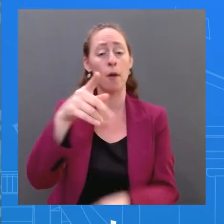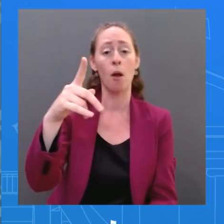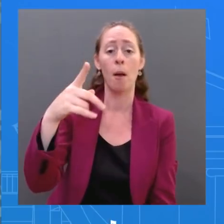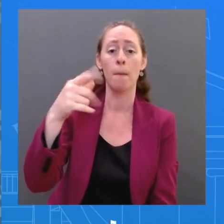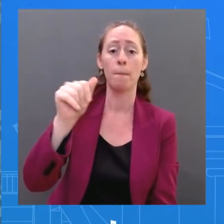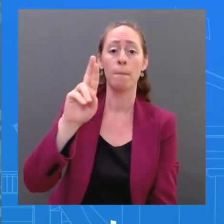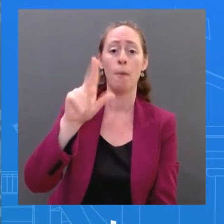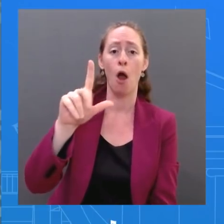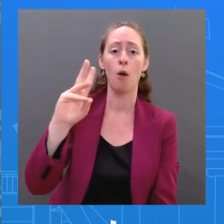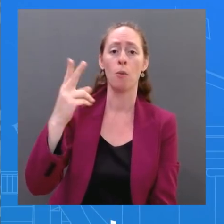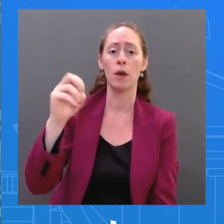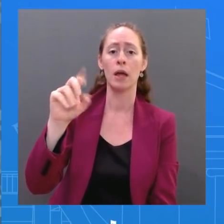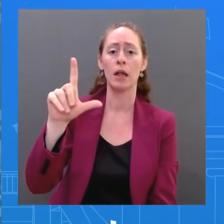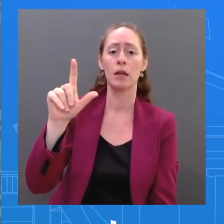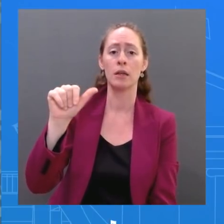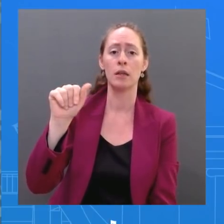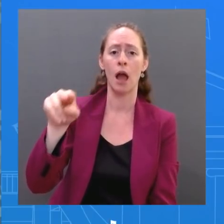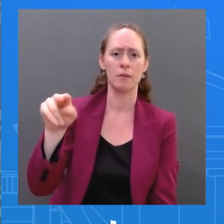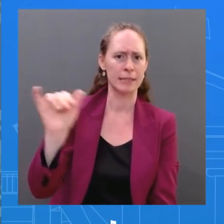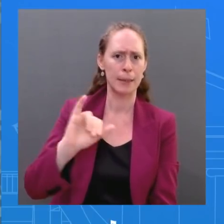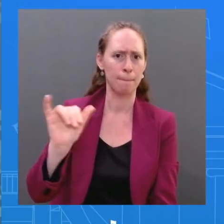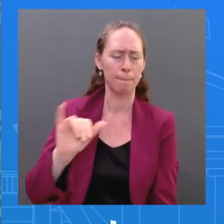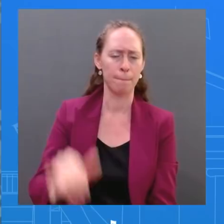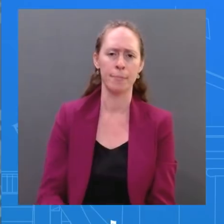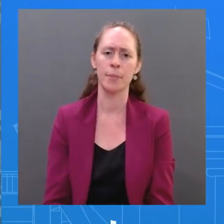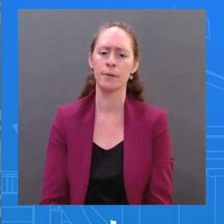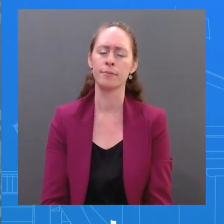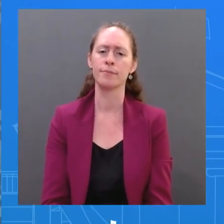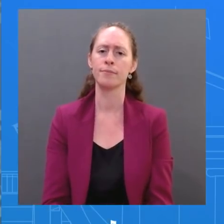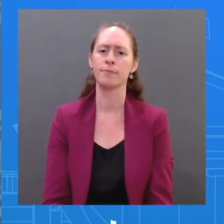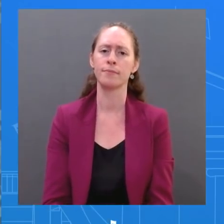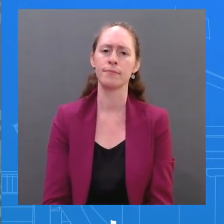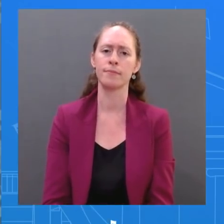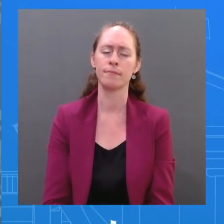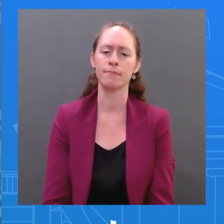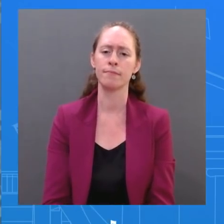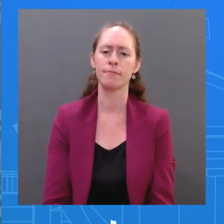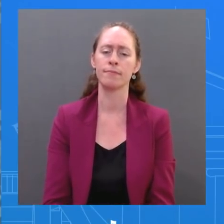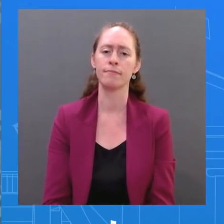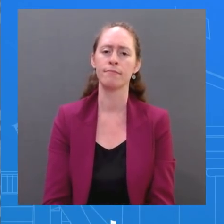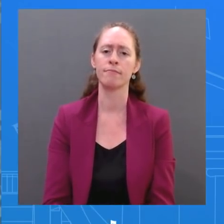And he -- you know, we've been clear from day one: When it comes to U.S. nationals who are being held abroad,